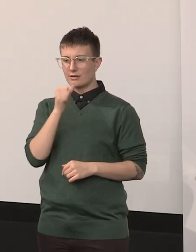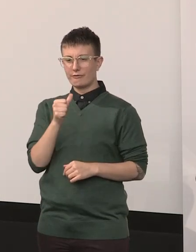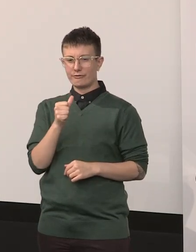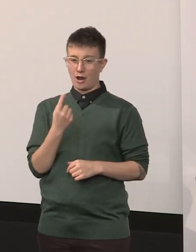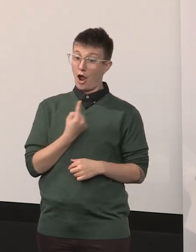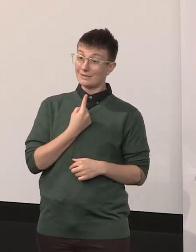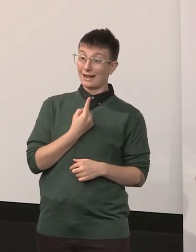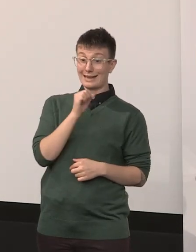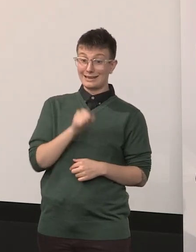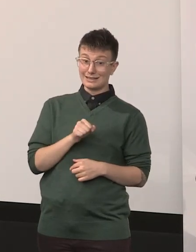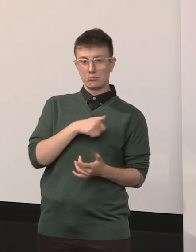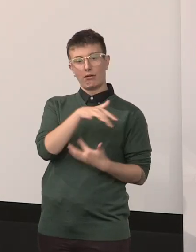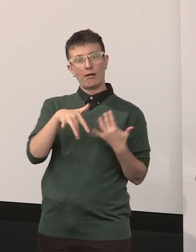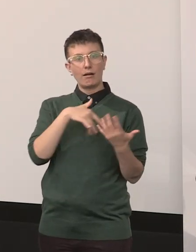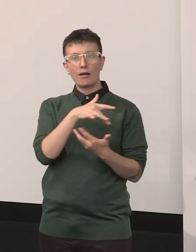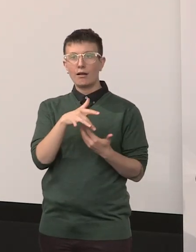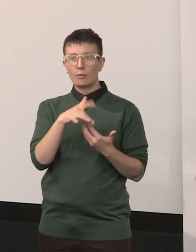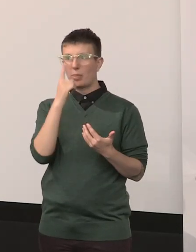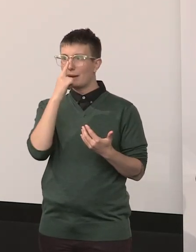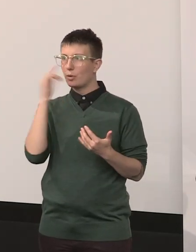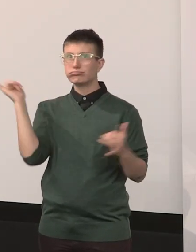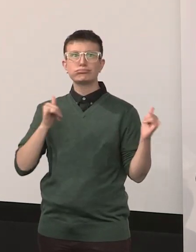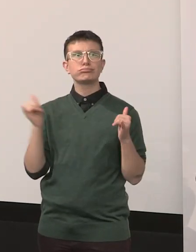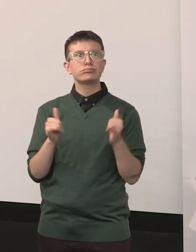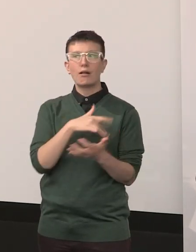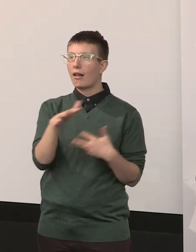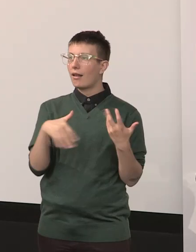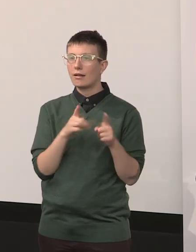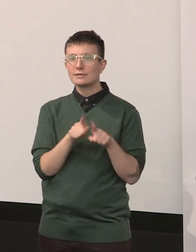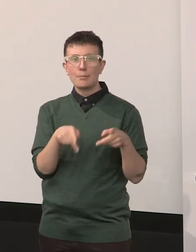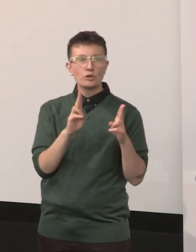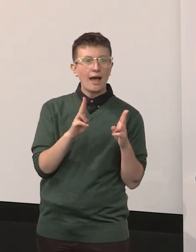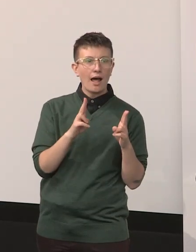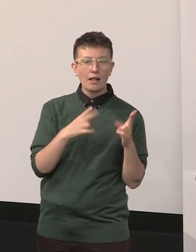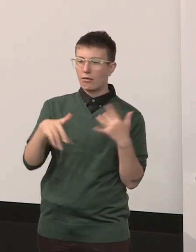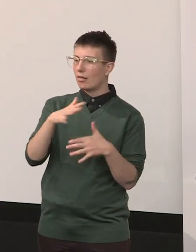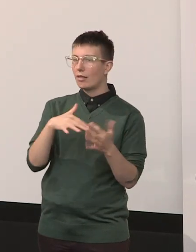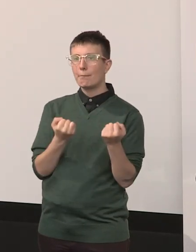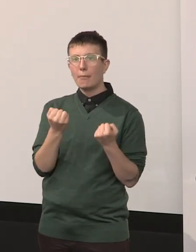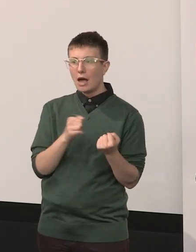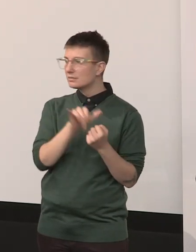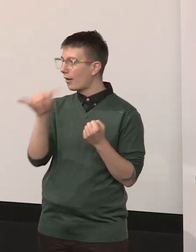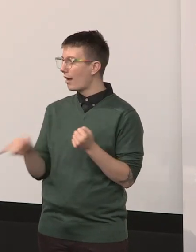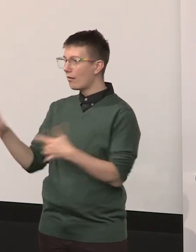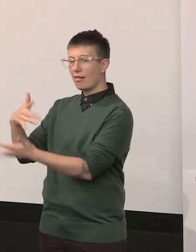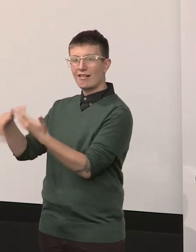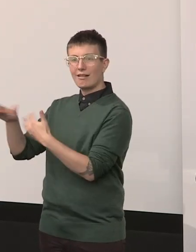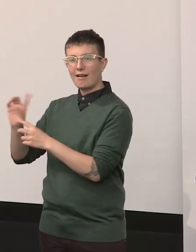if people are being moved on Day 5 of their isolation and they're mixing with people from all different hotels who have come into the country at